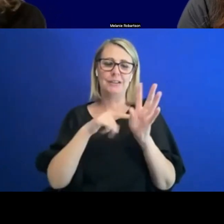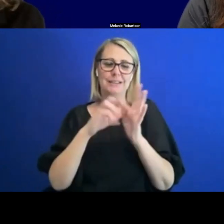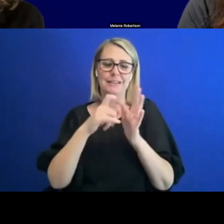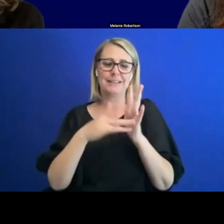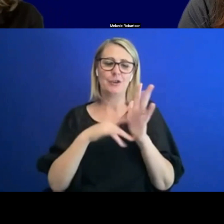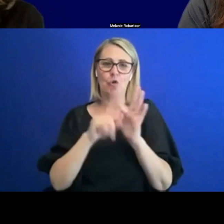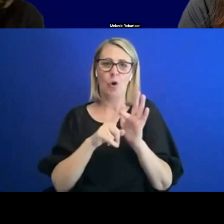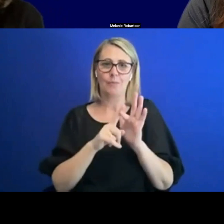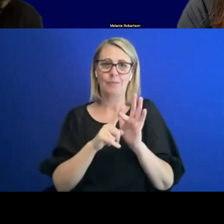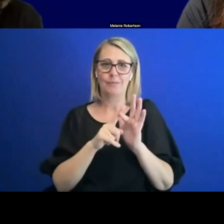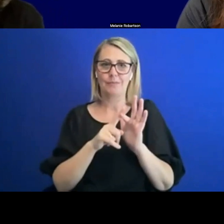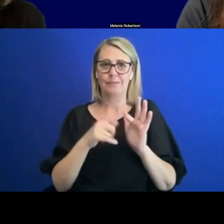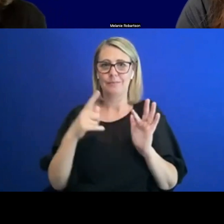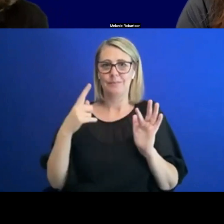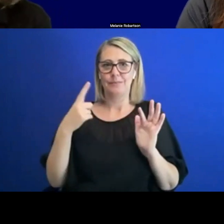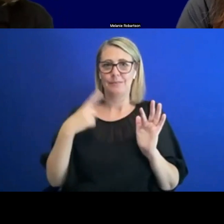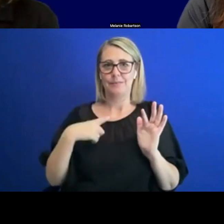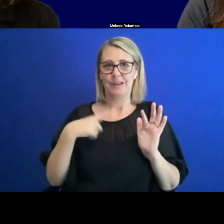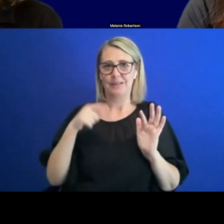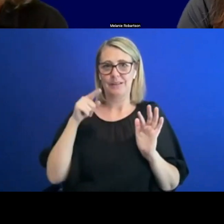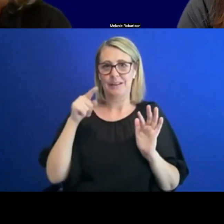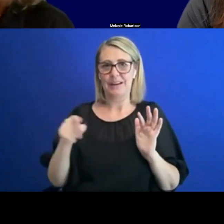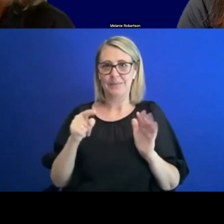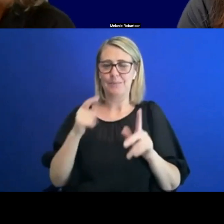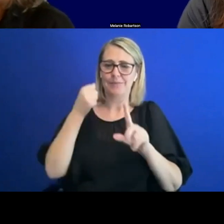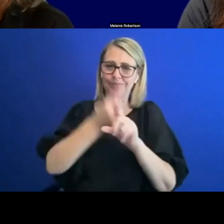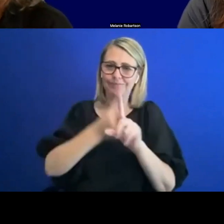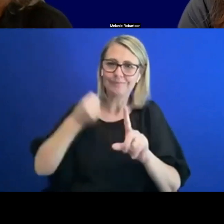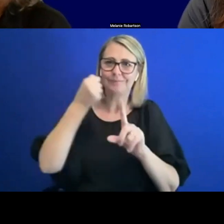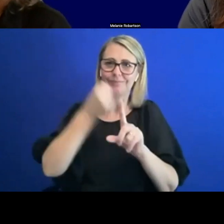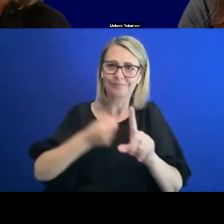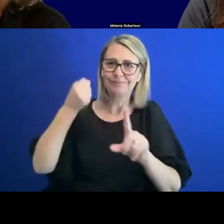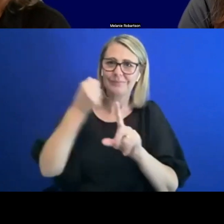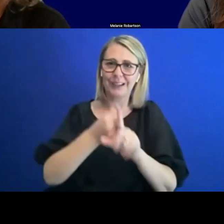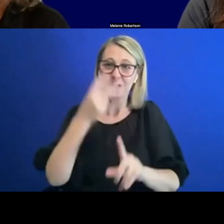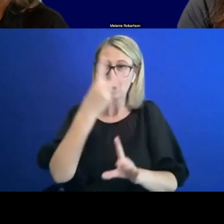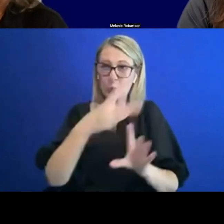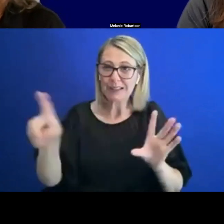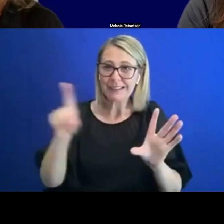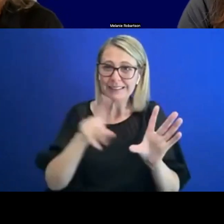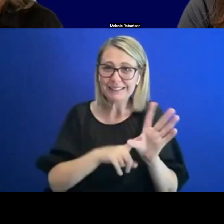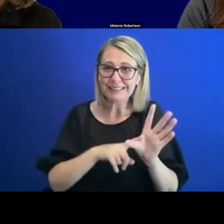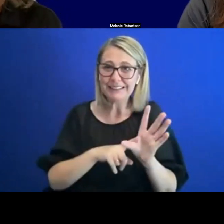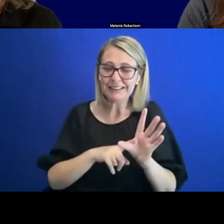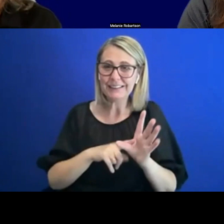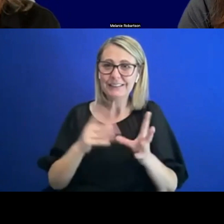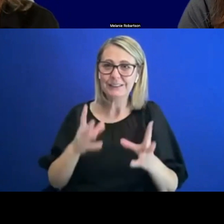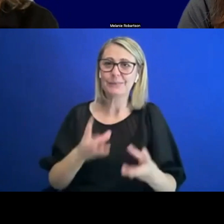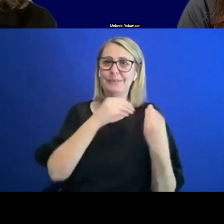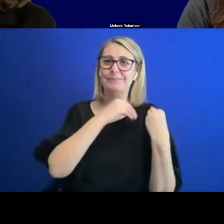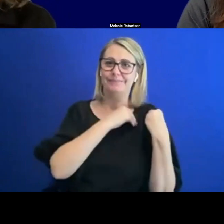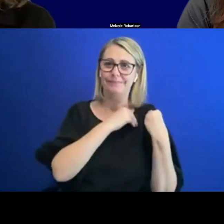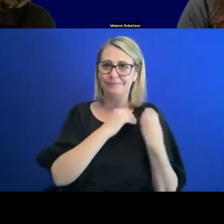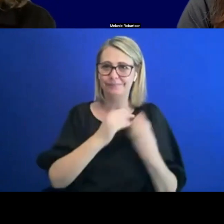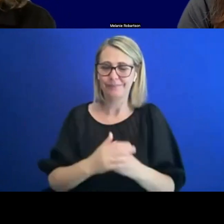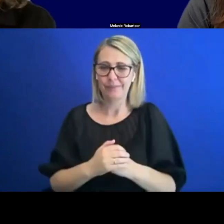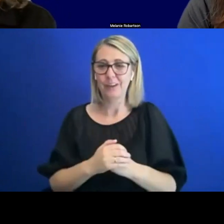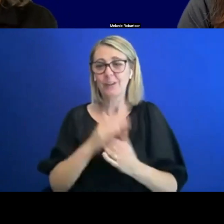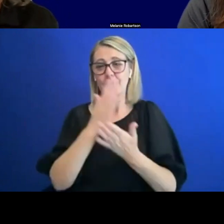been fighting for this for 20 years, I think, to be taken on, so it is really important that